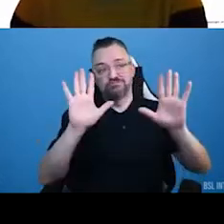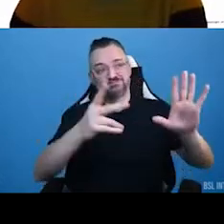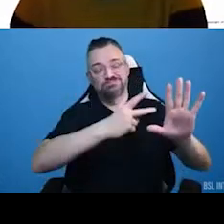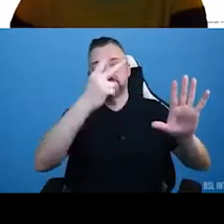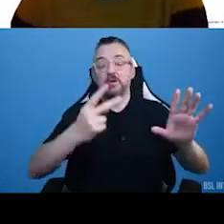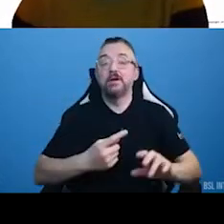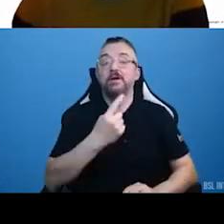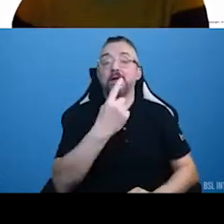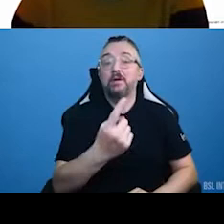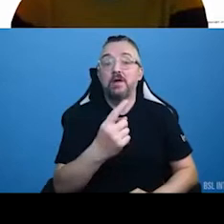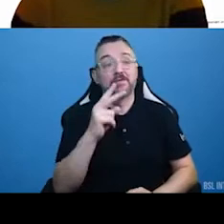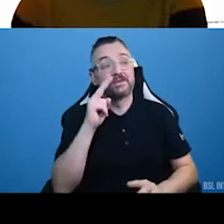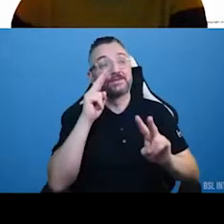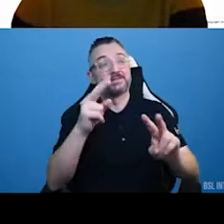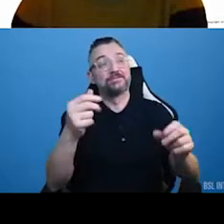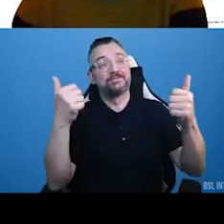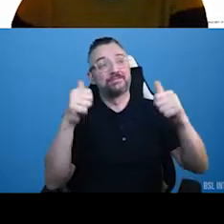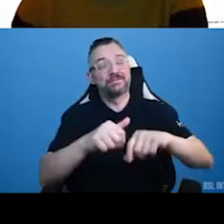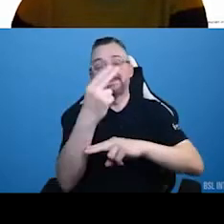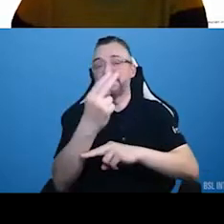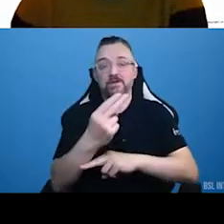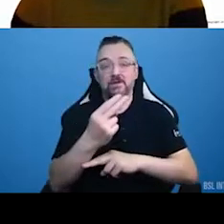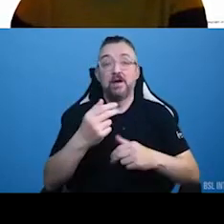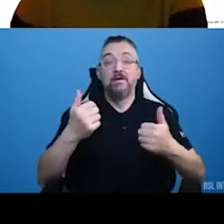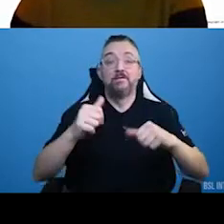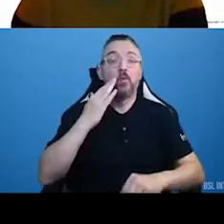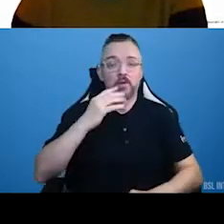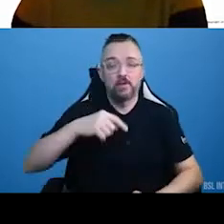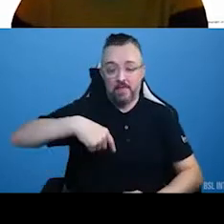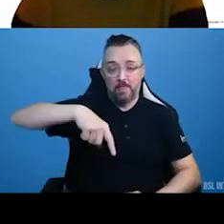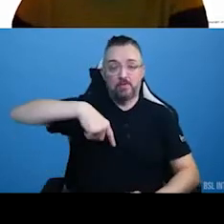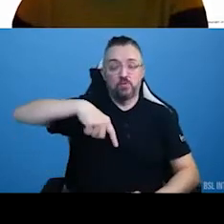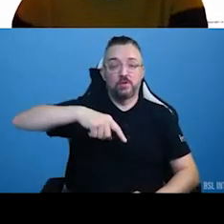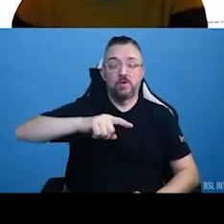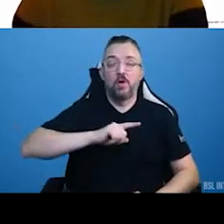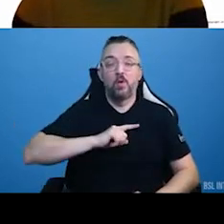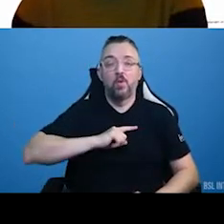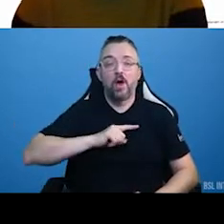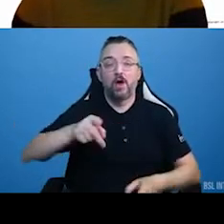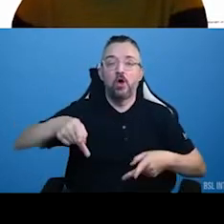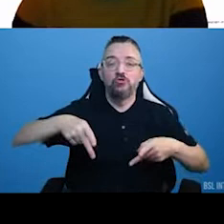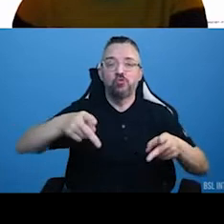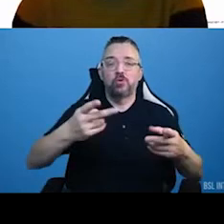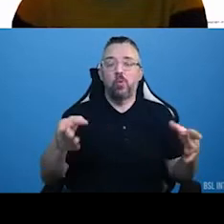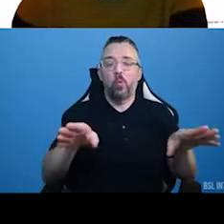to actually see his finalized design until this week because of all the restrictions around COP26.